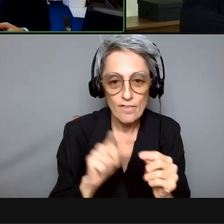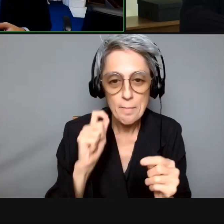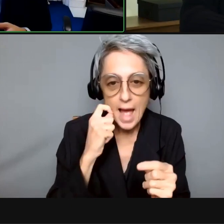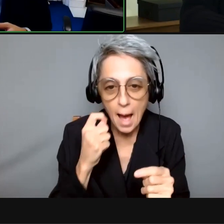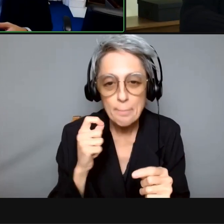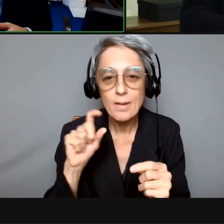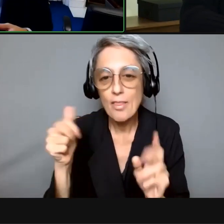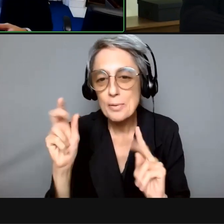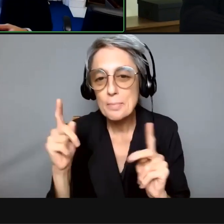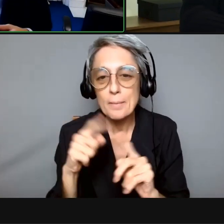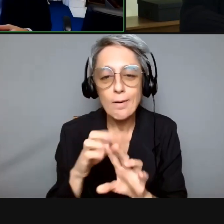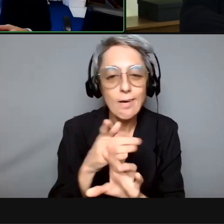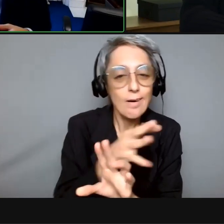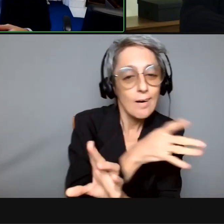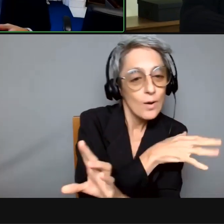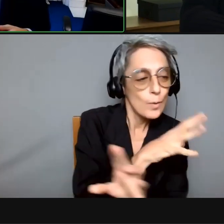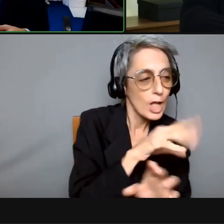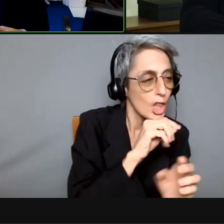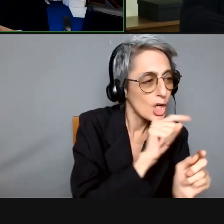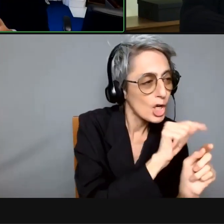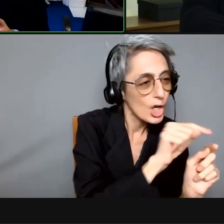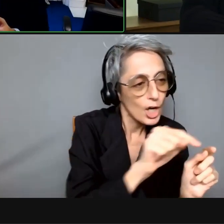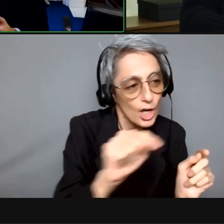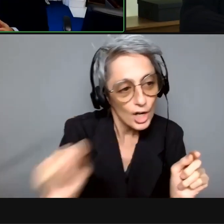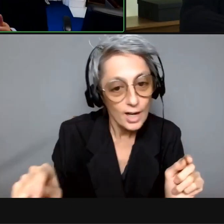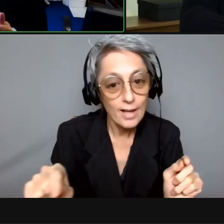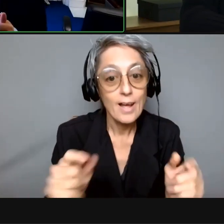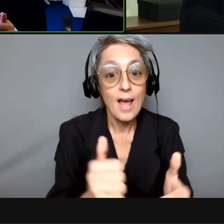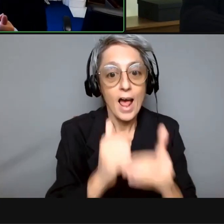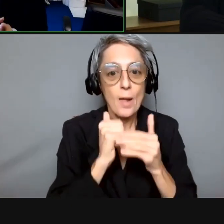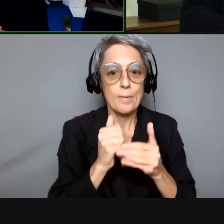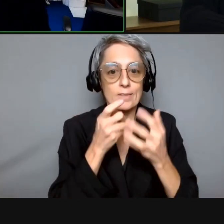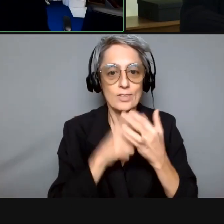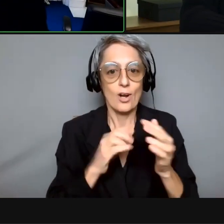how you put us on a journey where we can actually go achieve that kind of carbon free electricity.